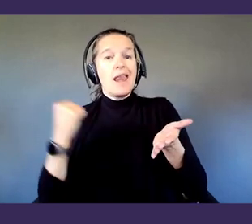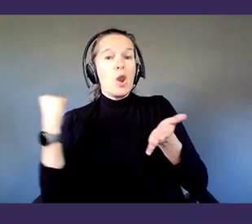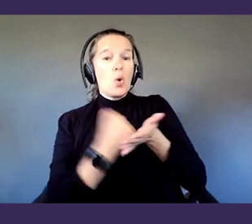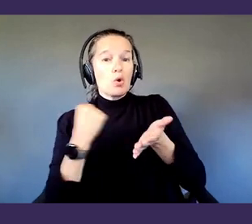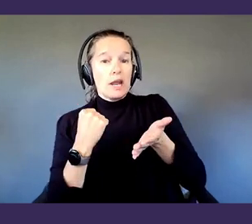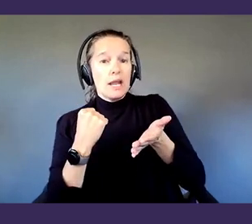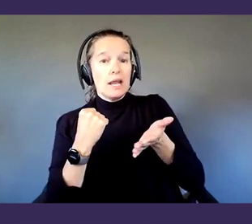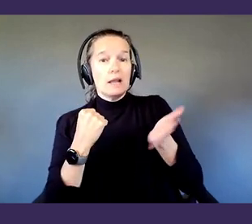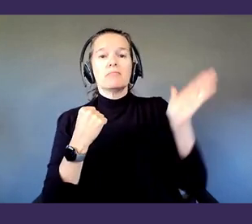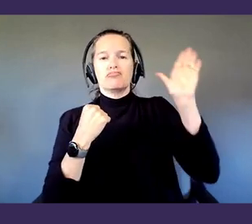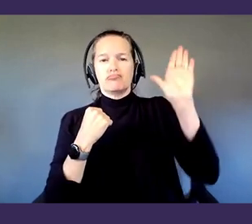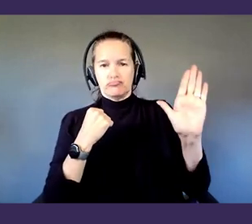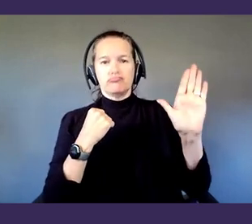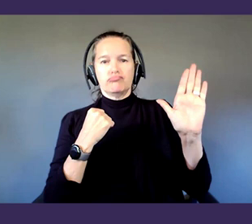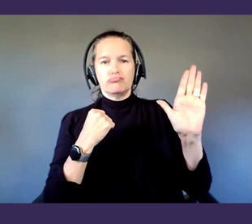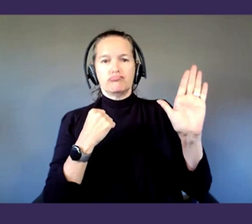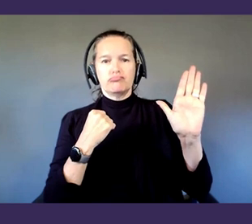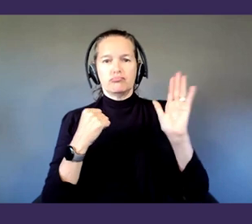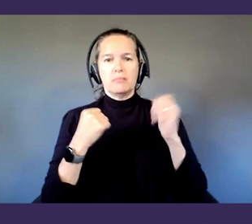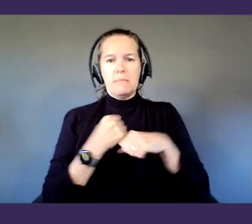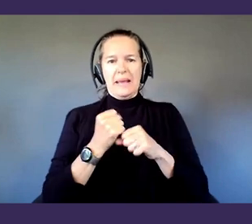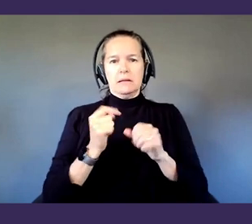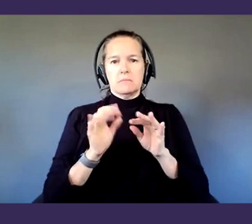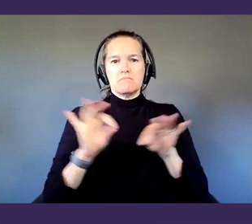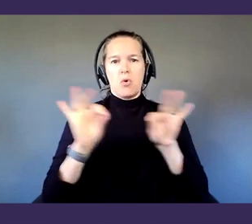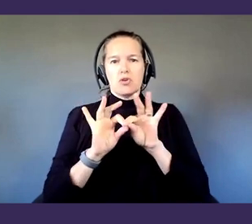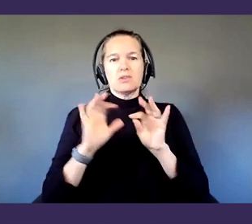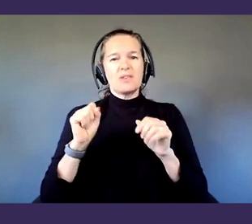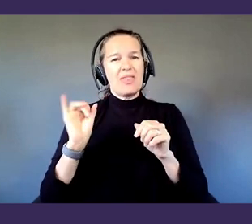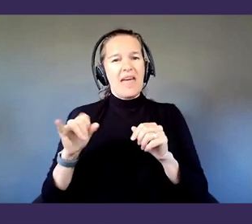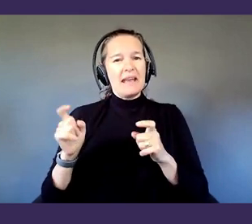And this gives us the confidence and the peace of mind